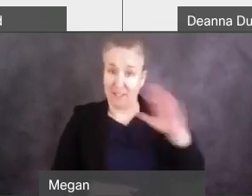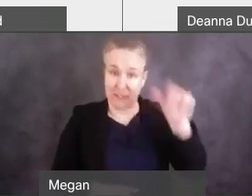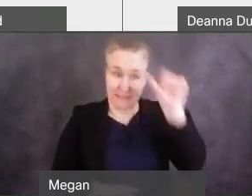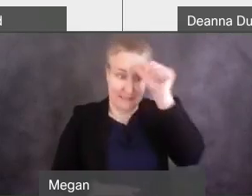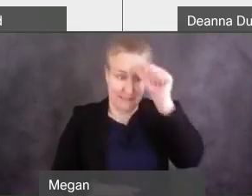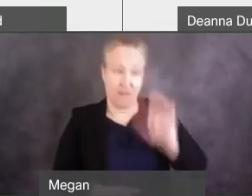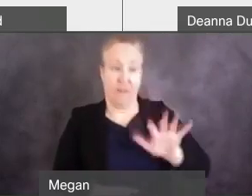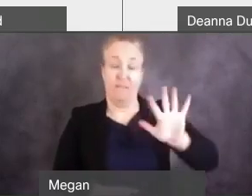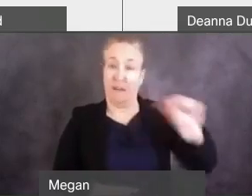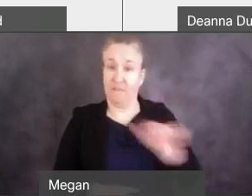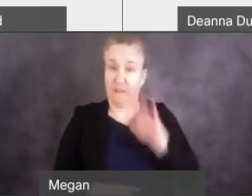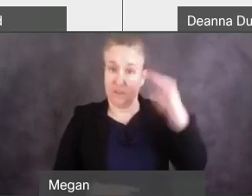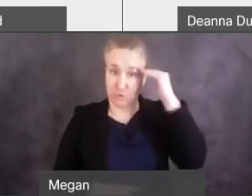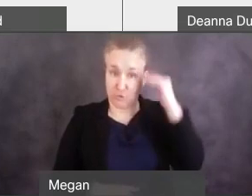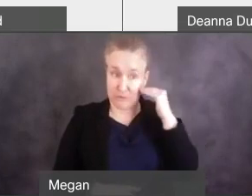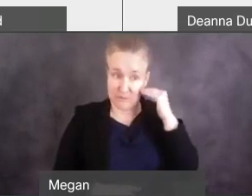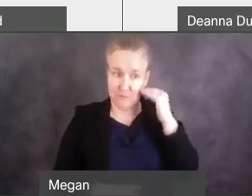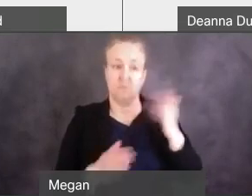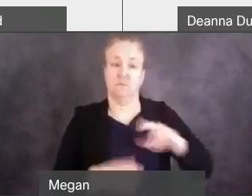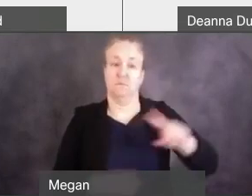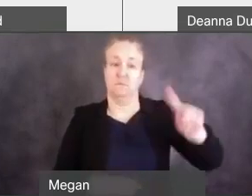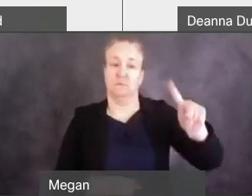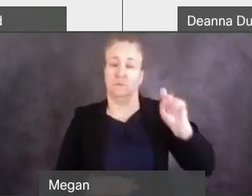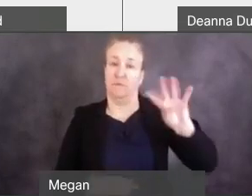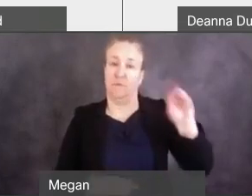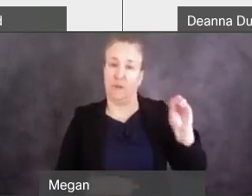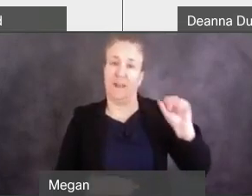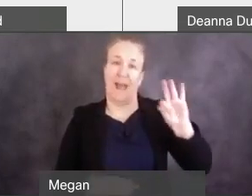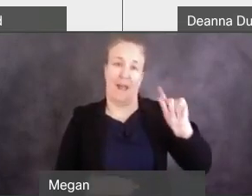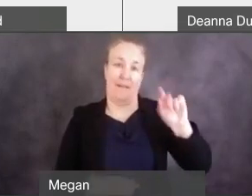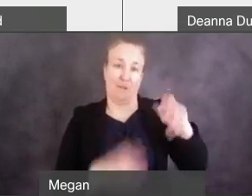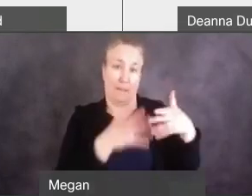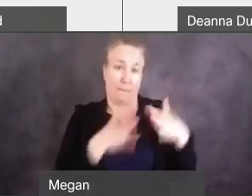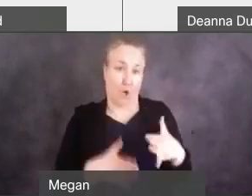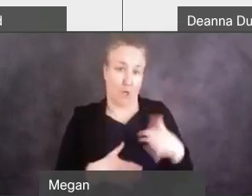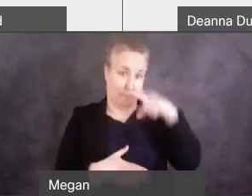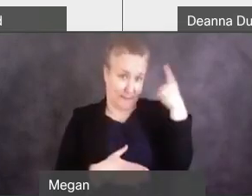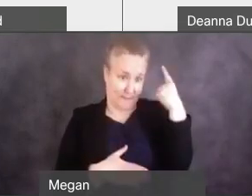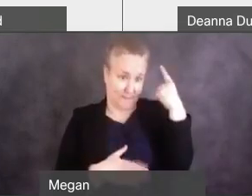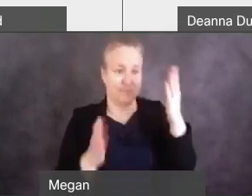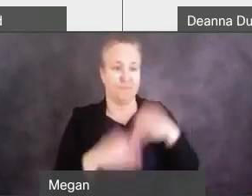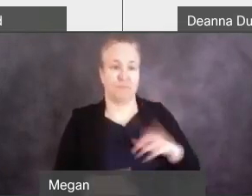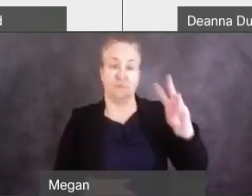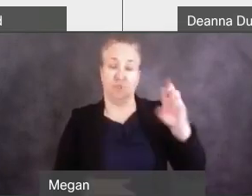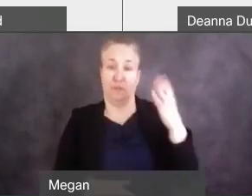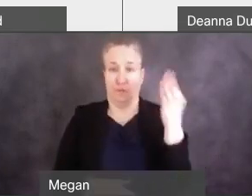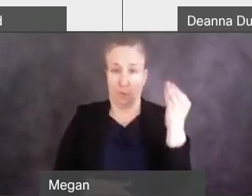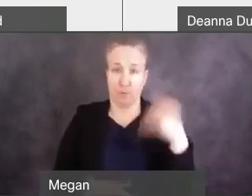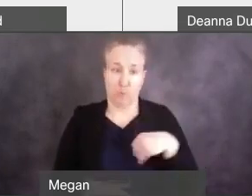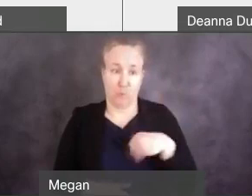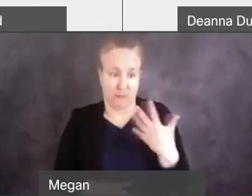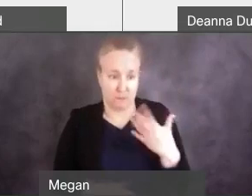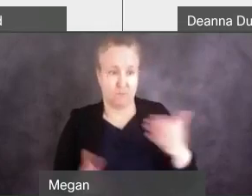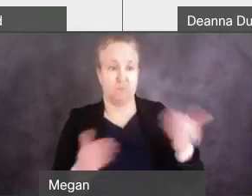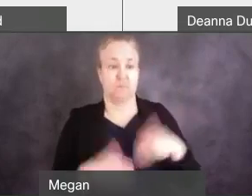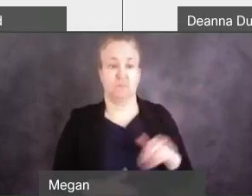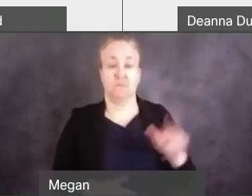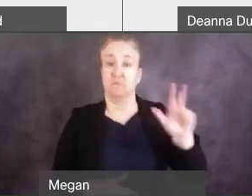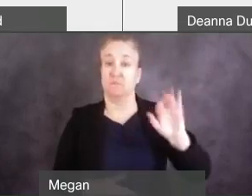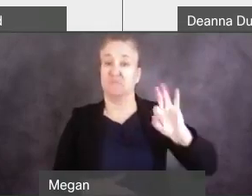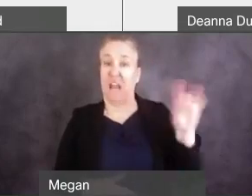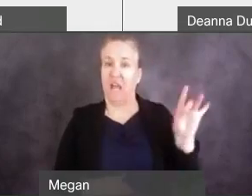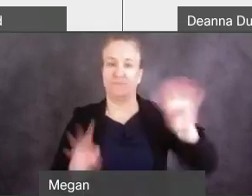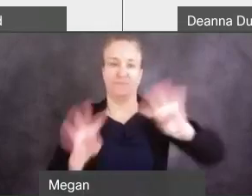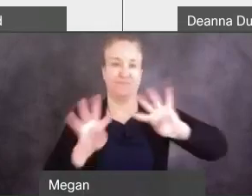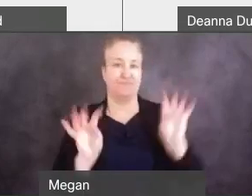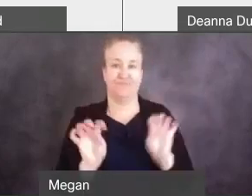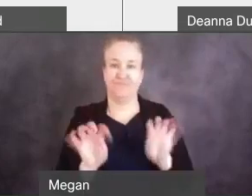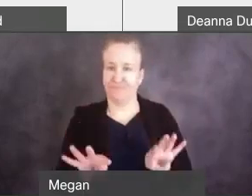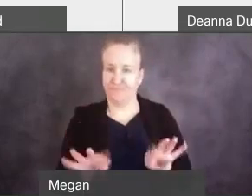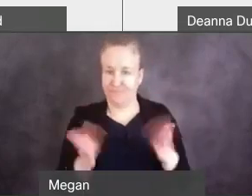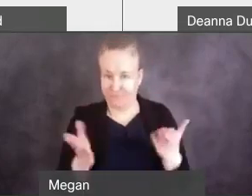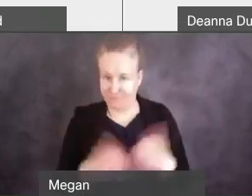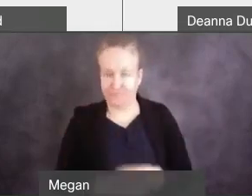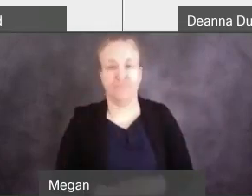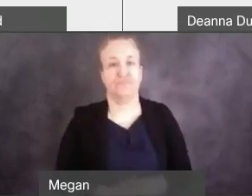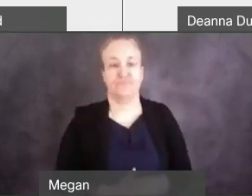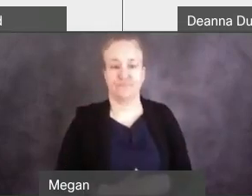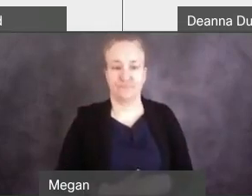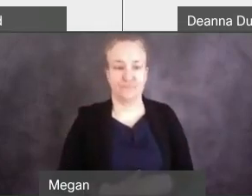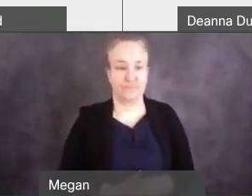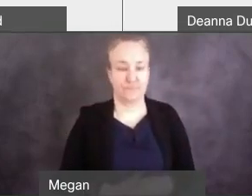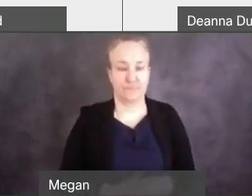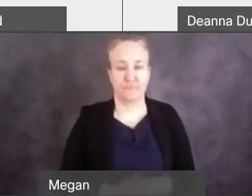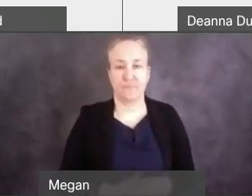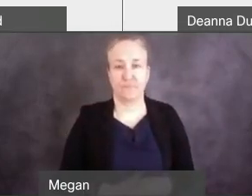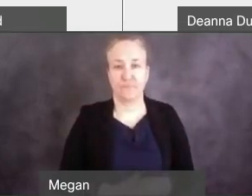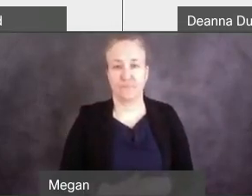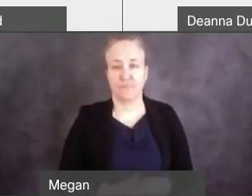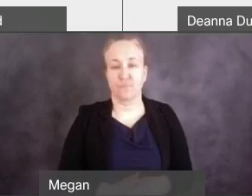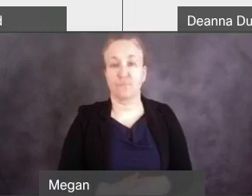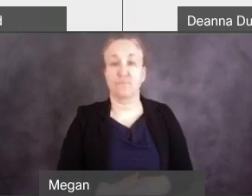Korean, 140 African American or Black, 614 White, and 398 unknown. At the Correctional Facility,